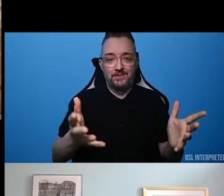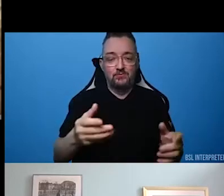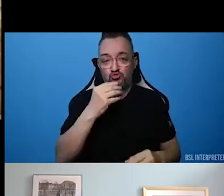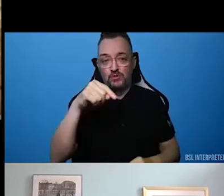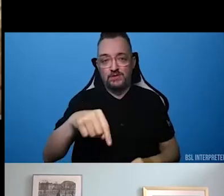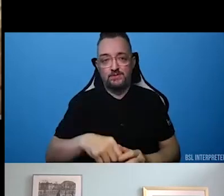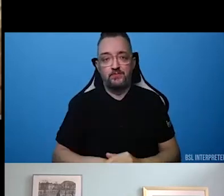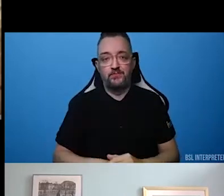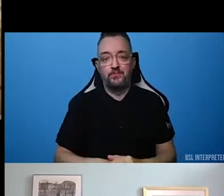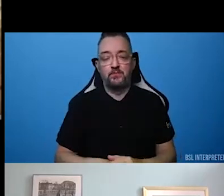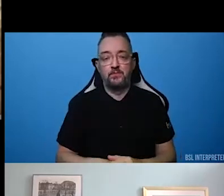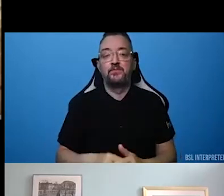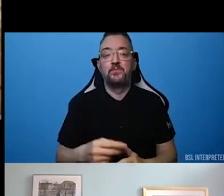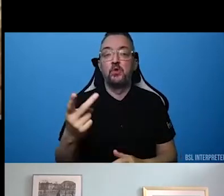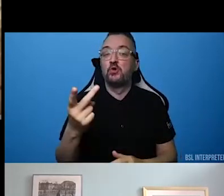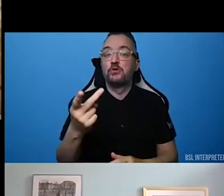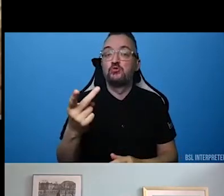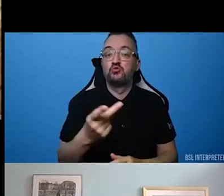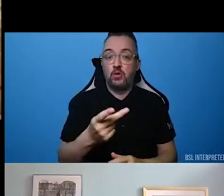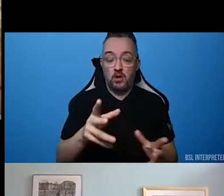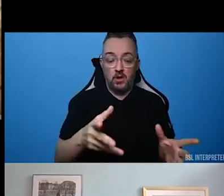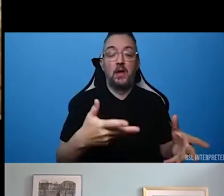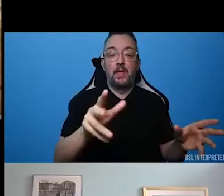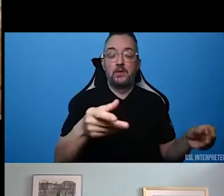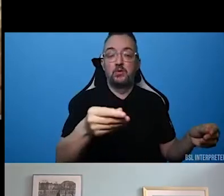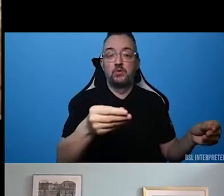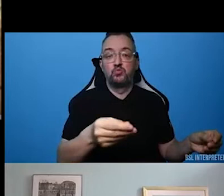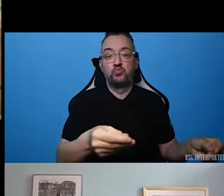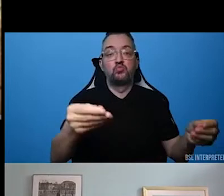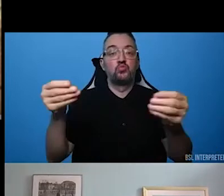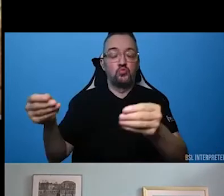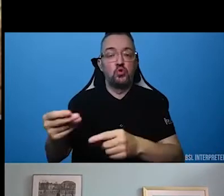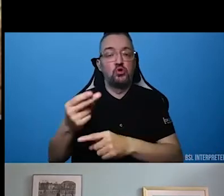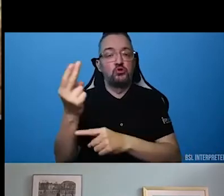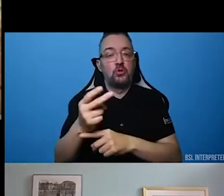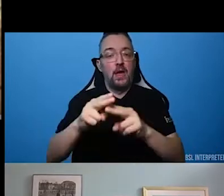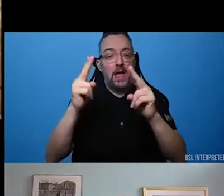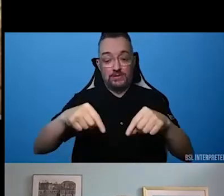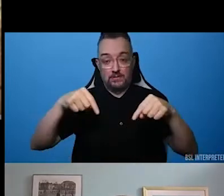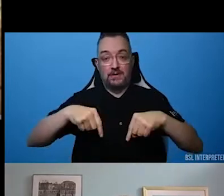The sugar was then transported to sugar houses here where we find in towns like Greenock